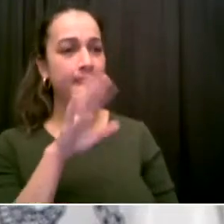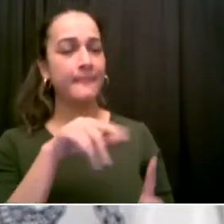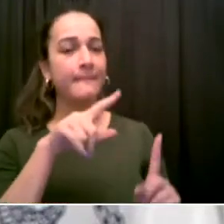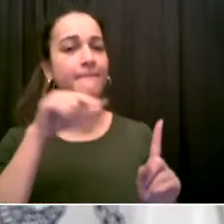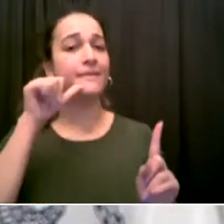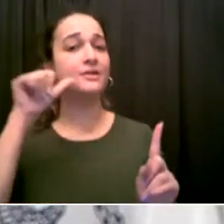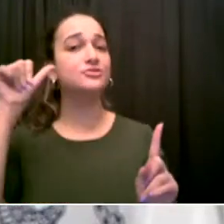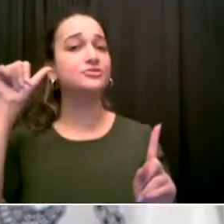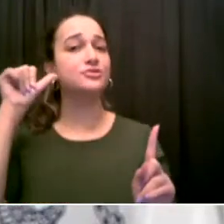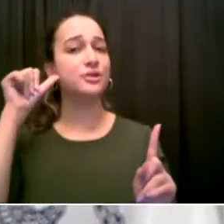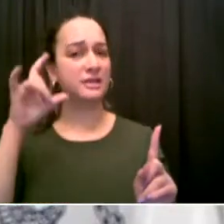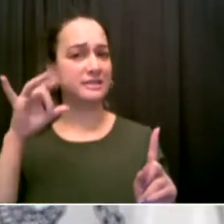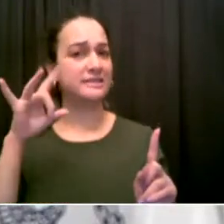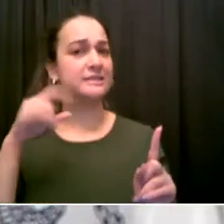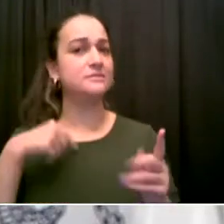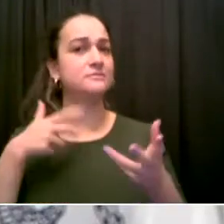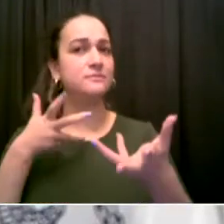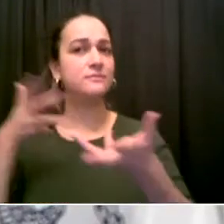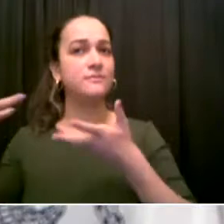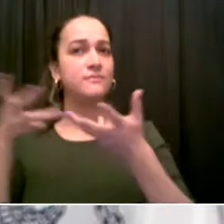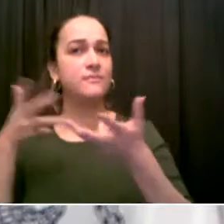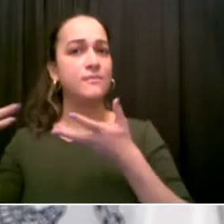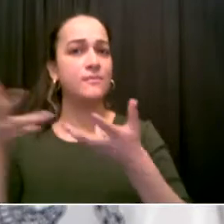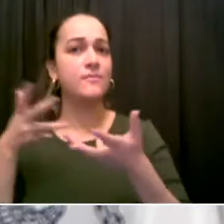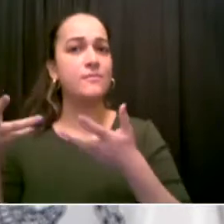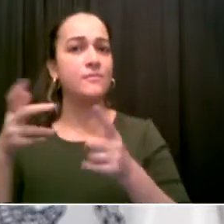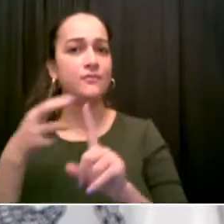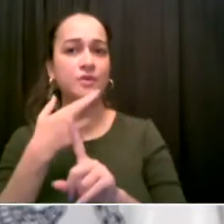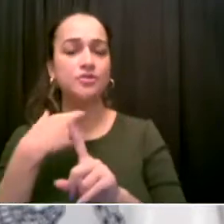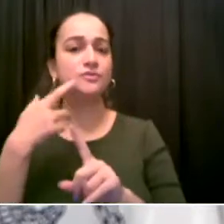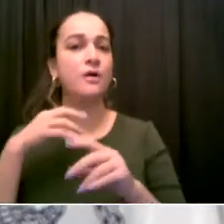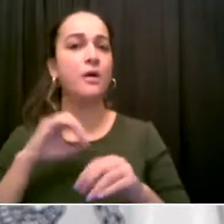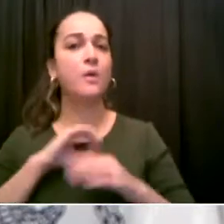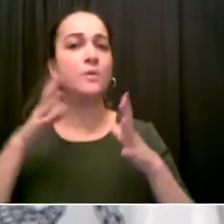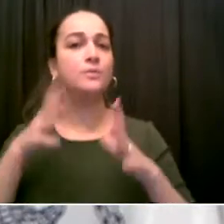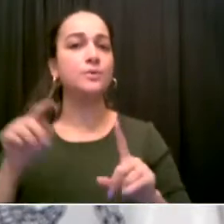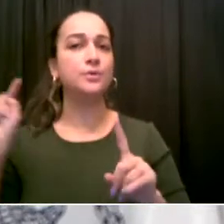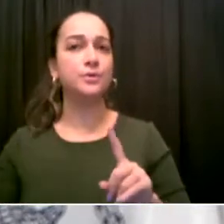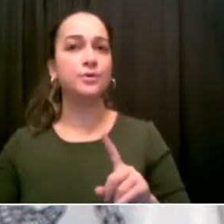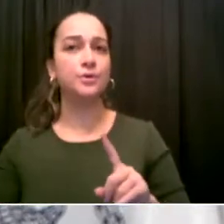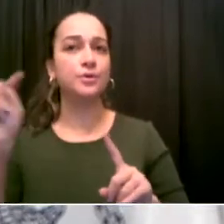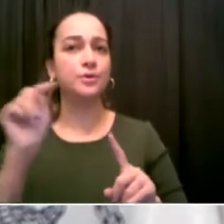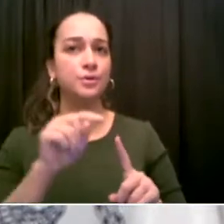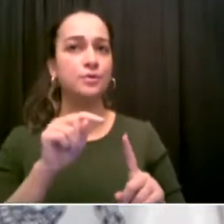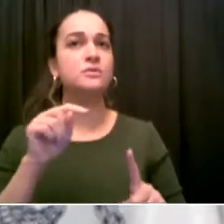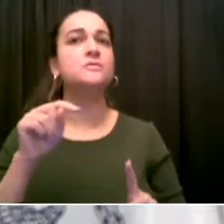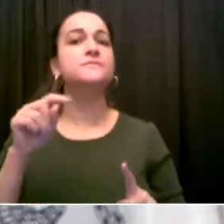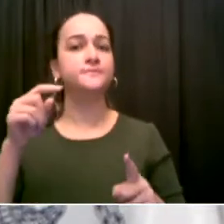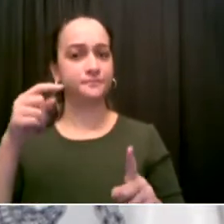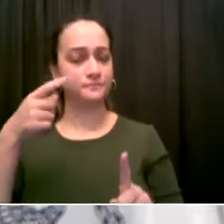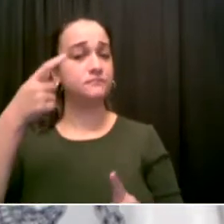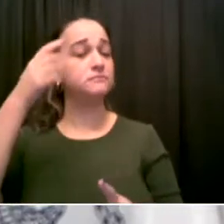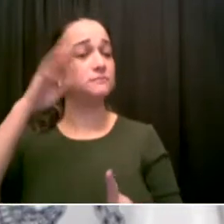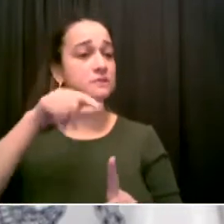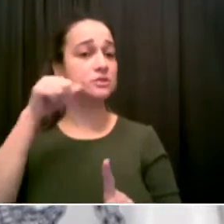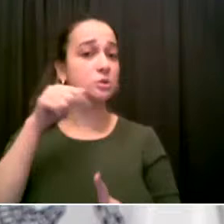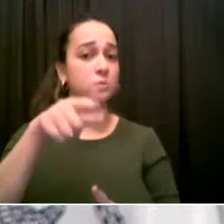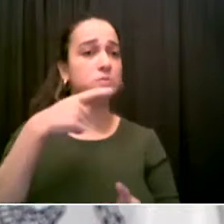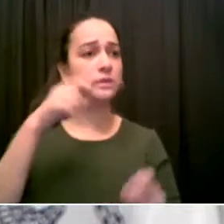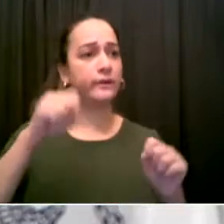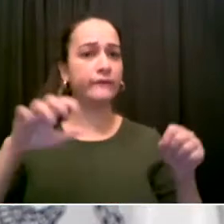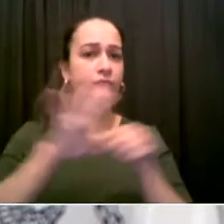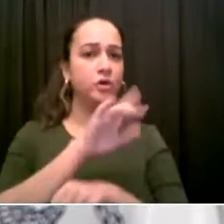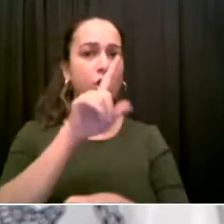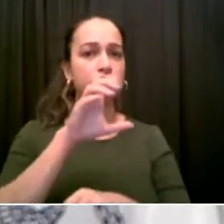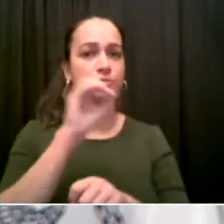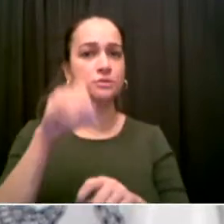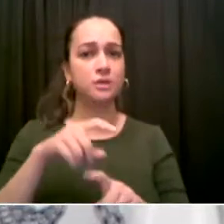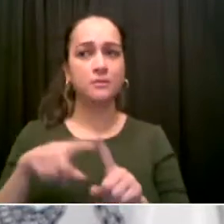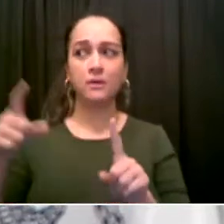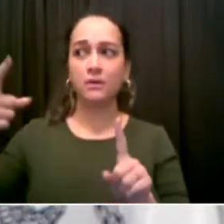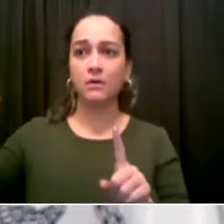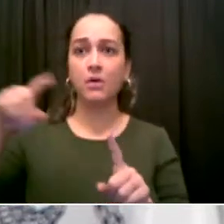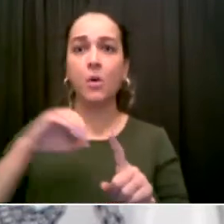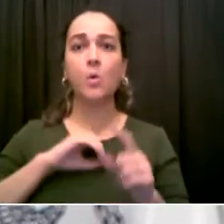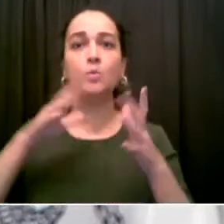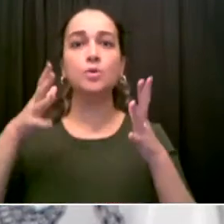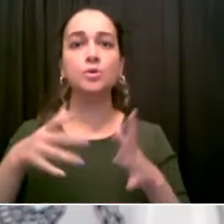> >Reporter: OOGD MORNING